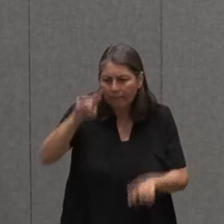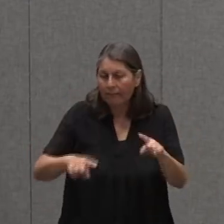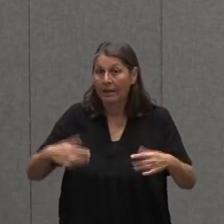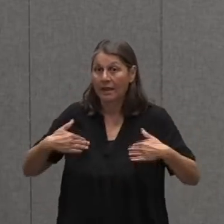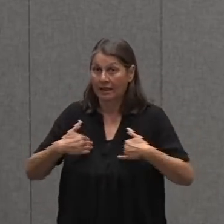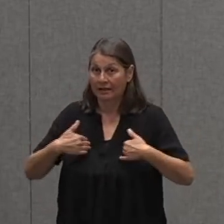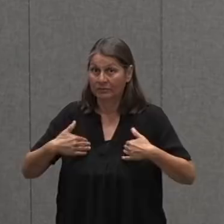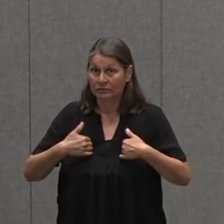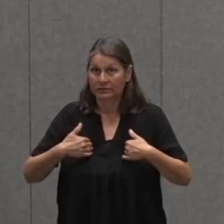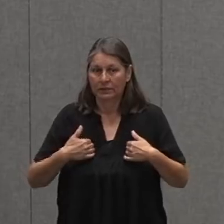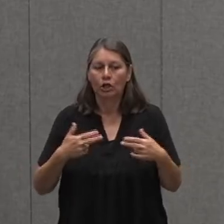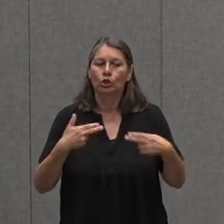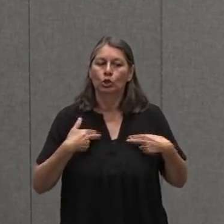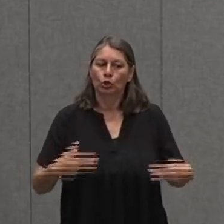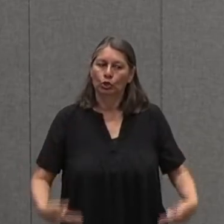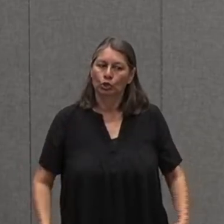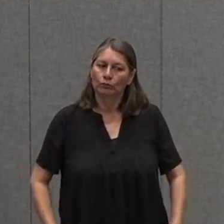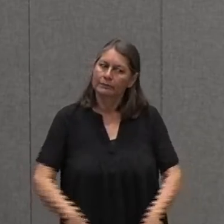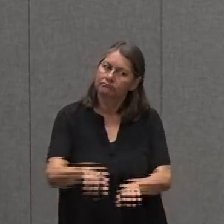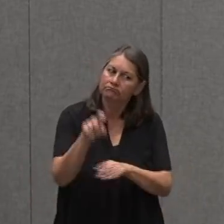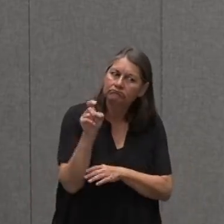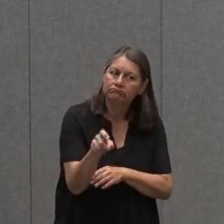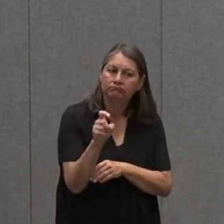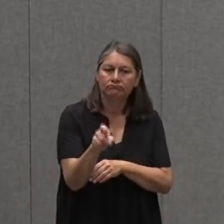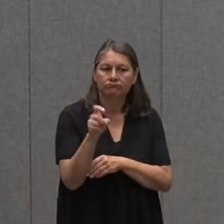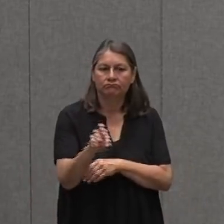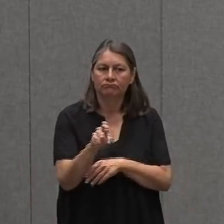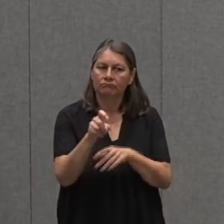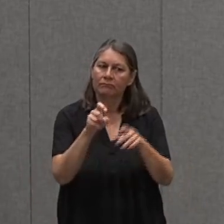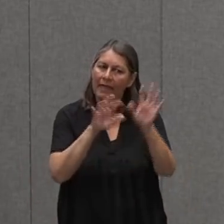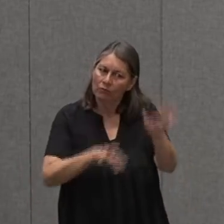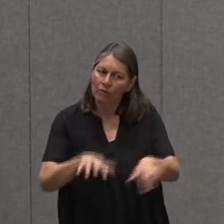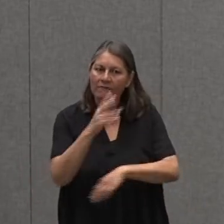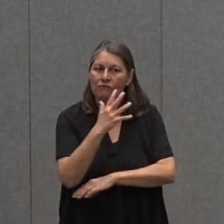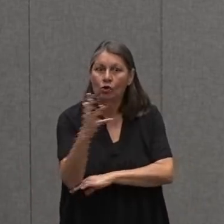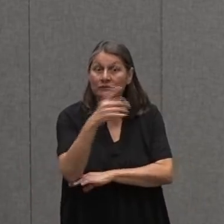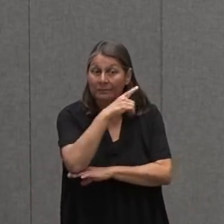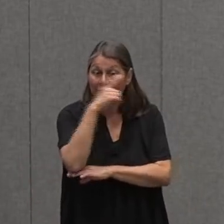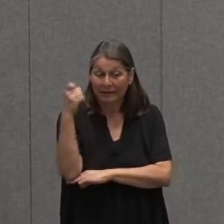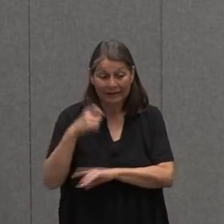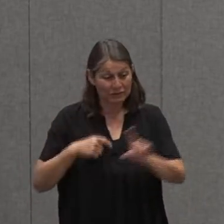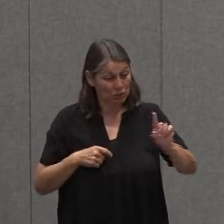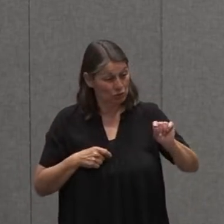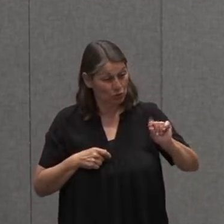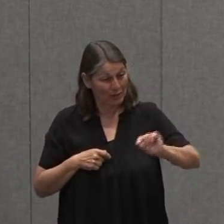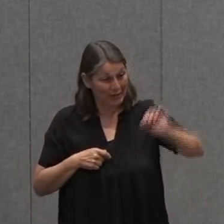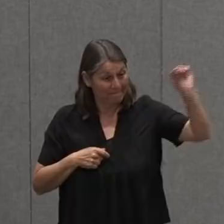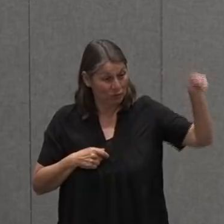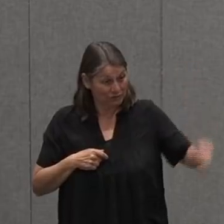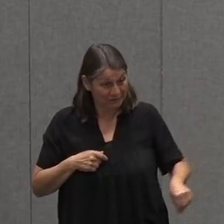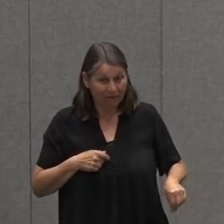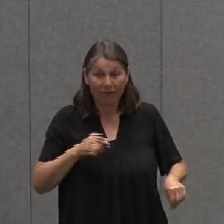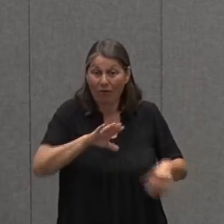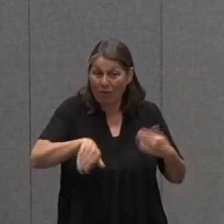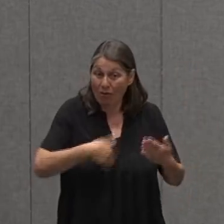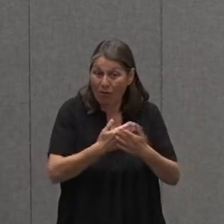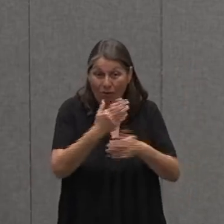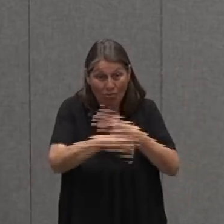"Humans need the rainforest because it produces 20% "of the world's oxygen.